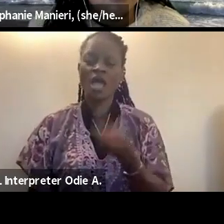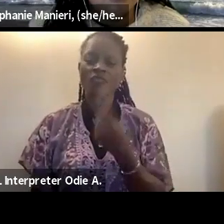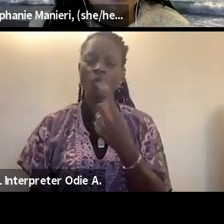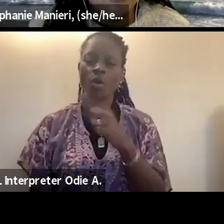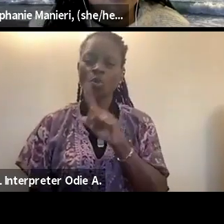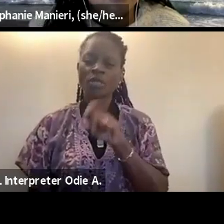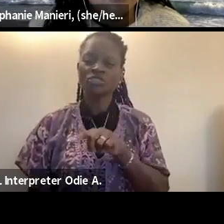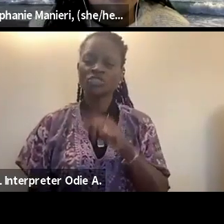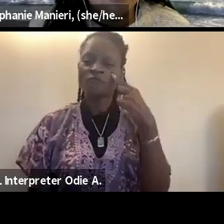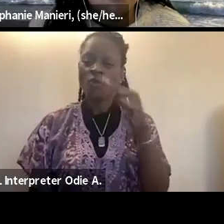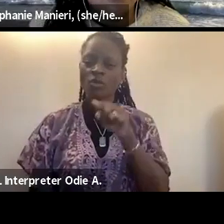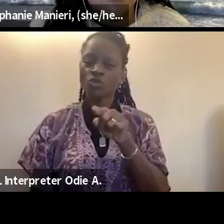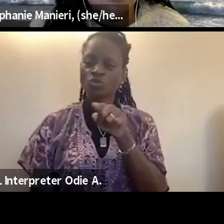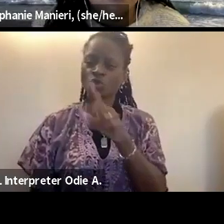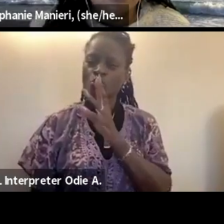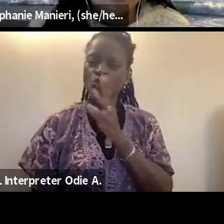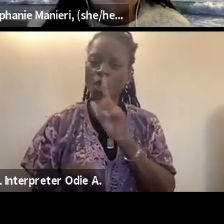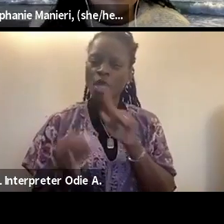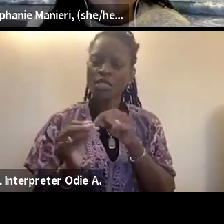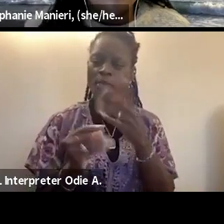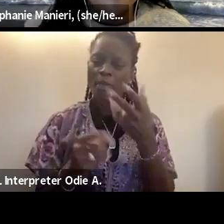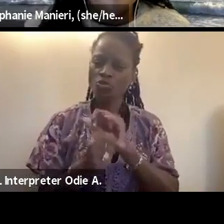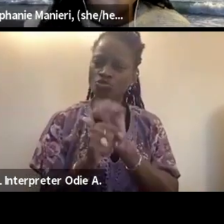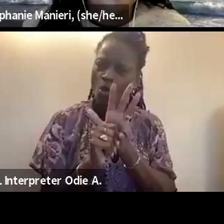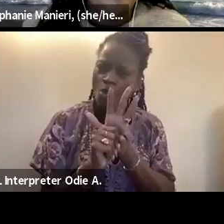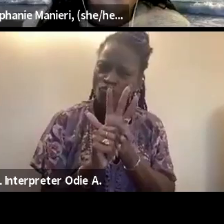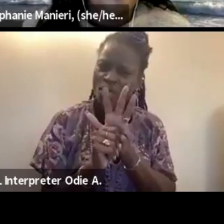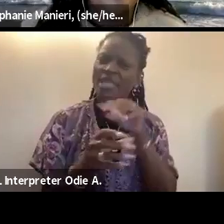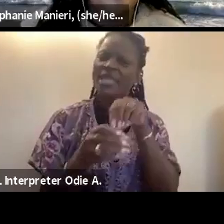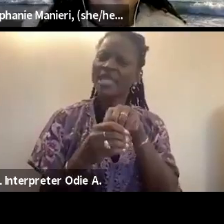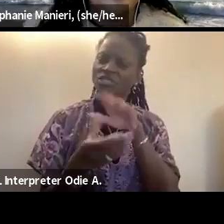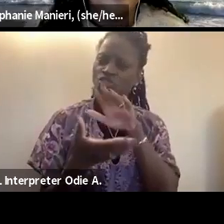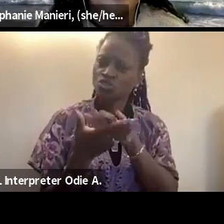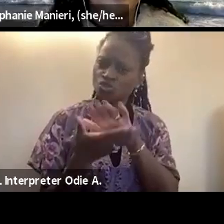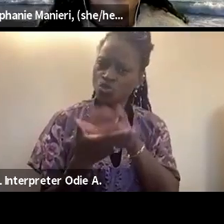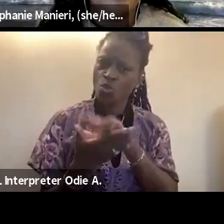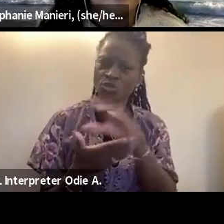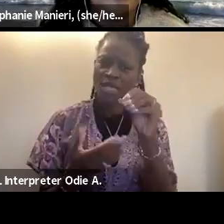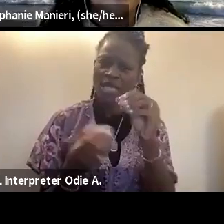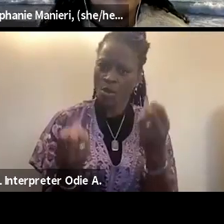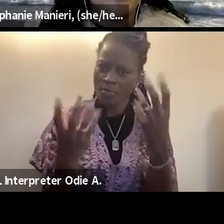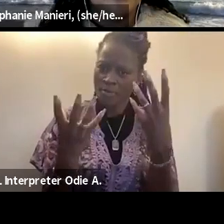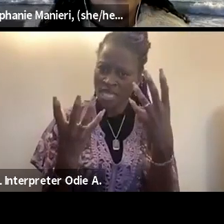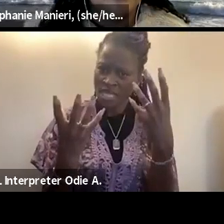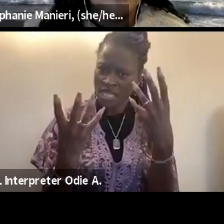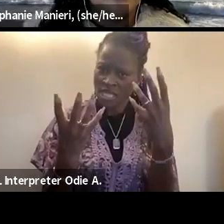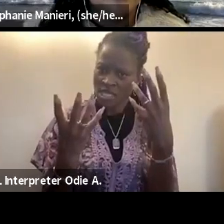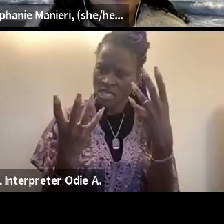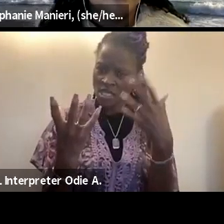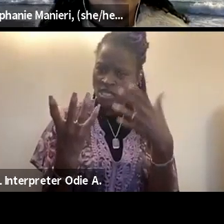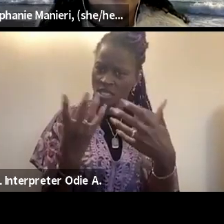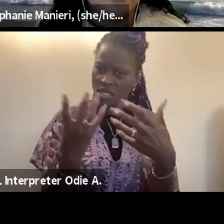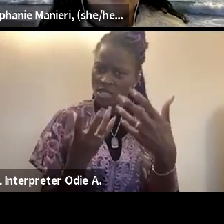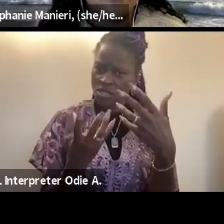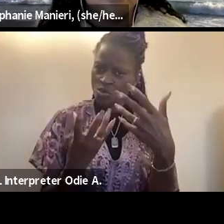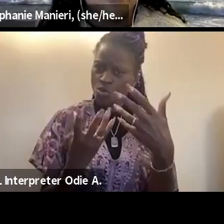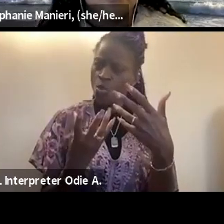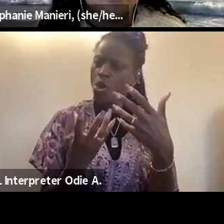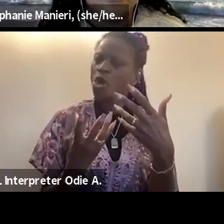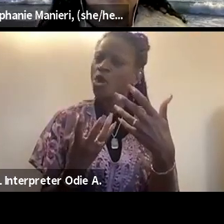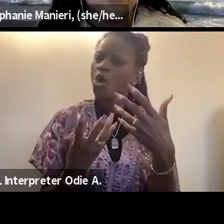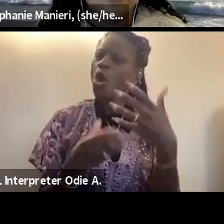Kovit cases in schools and how many were had to do with on campus transmission.